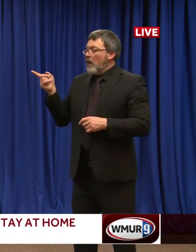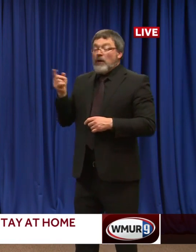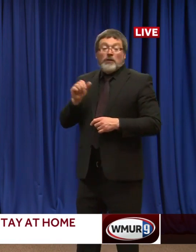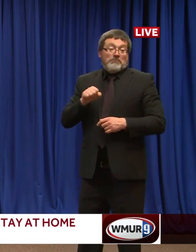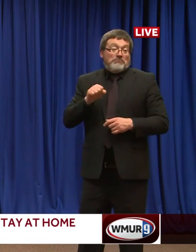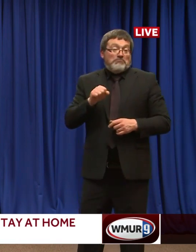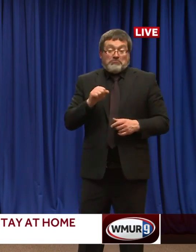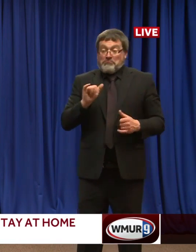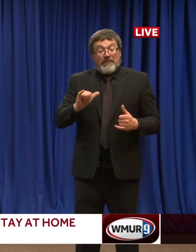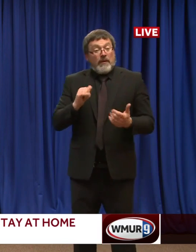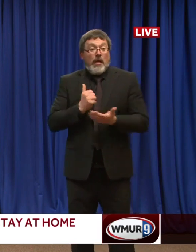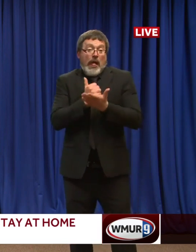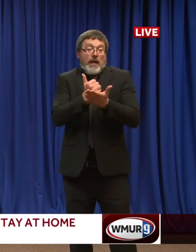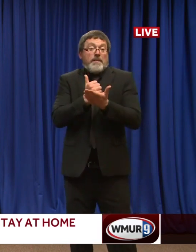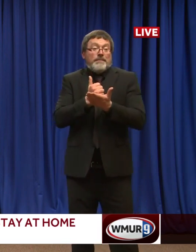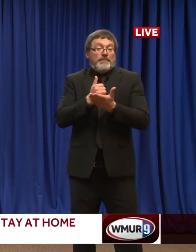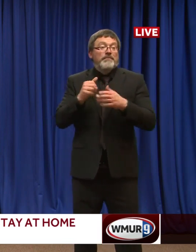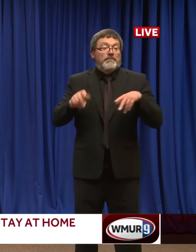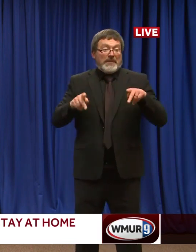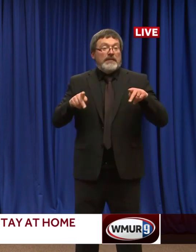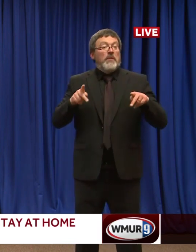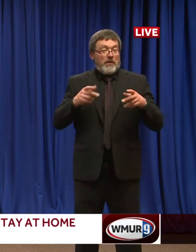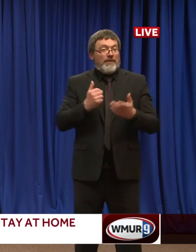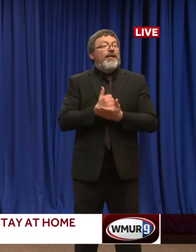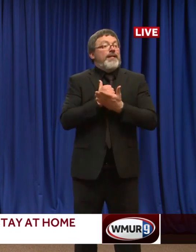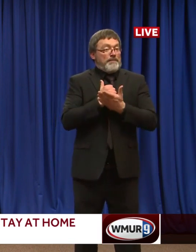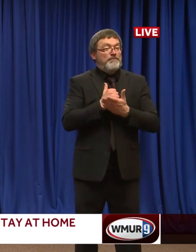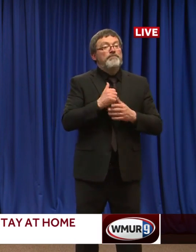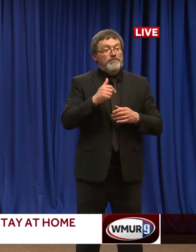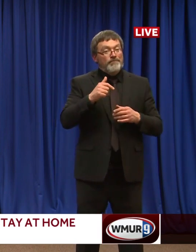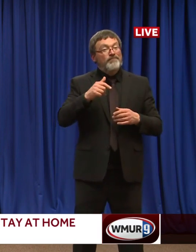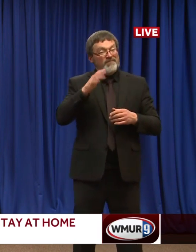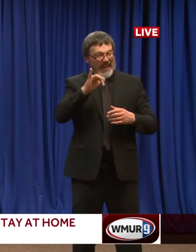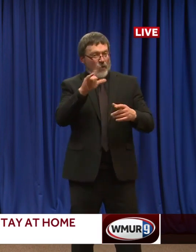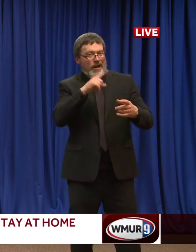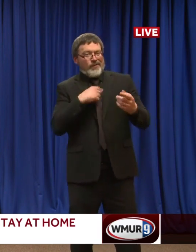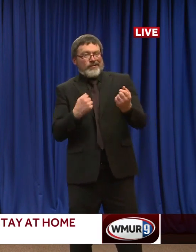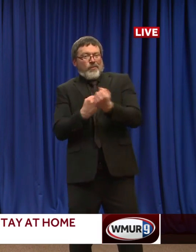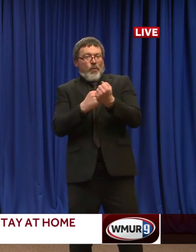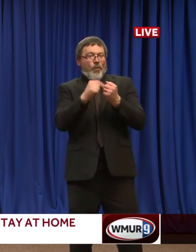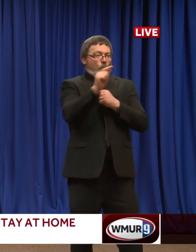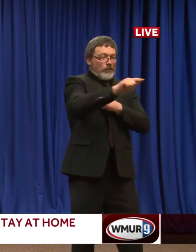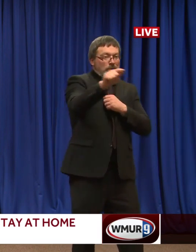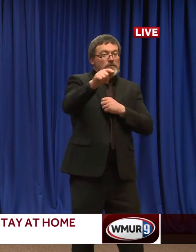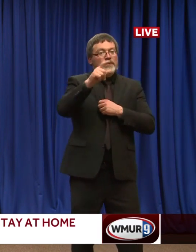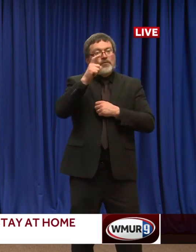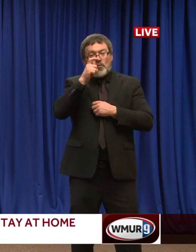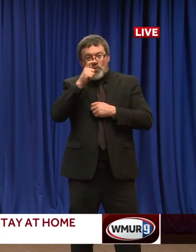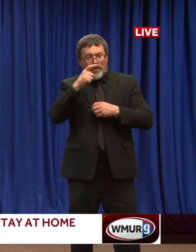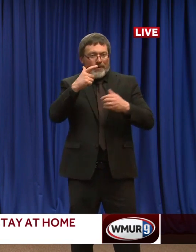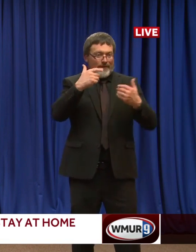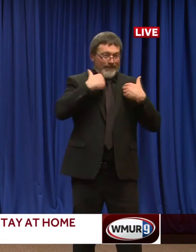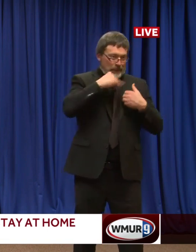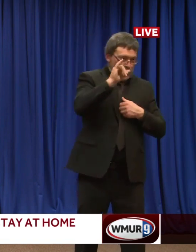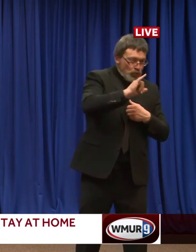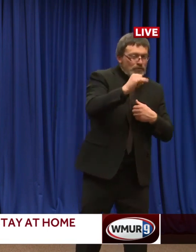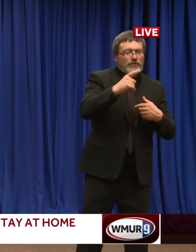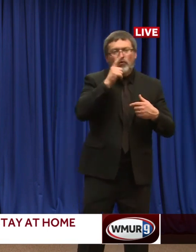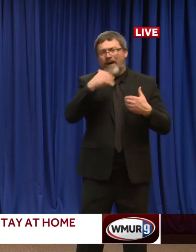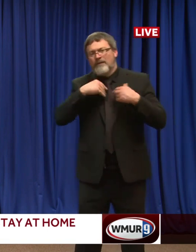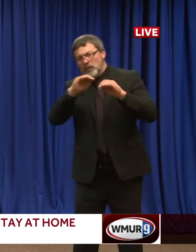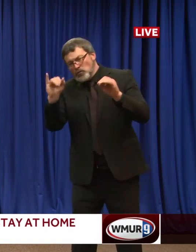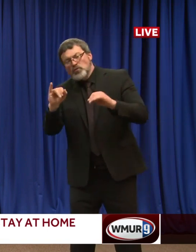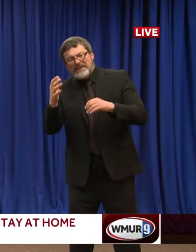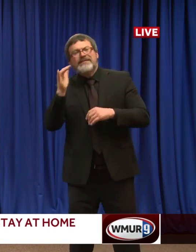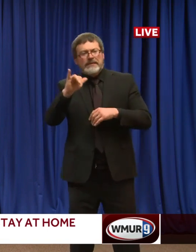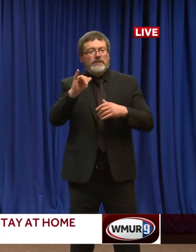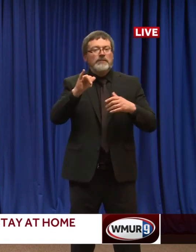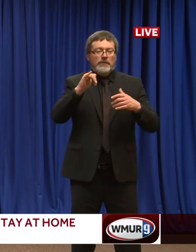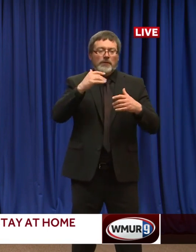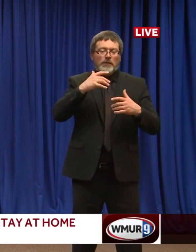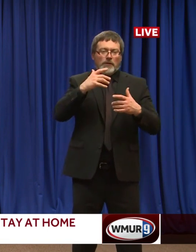IT’S A GREAT OPPORTUNITY AND FOR THE PEOPLE THE STATE AND JUST ANOTHER EXAMPLE OF EVERYONE KNOWING THAT THEY HAVE TO PITCH IN WHETHER YOUR INSURANCE COMPANY WITH YOUR HOSPITAL WITH